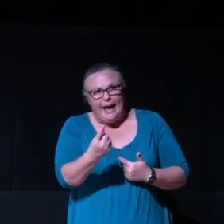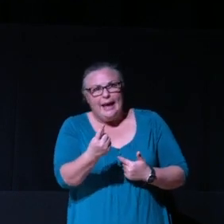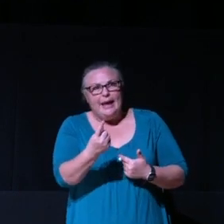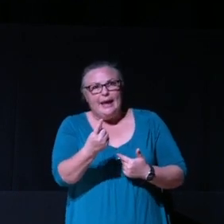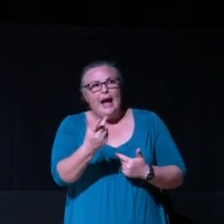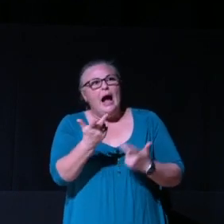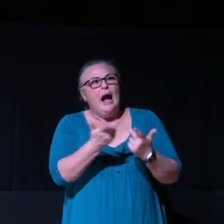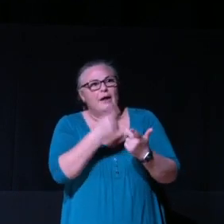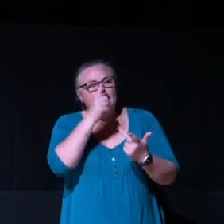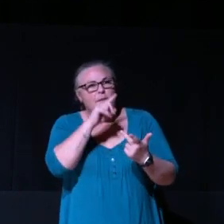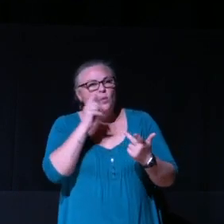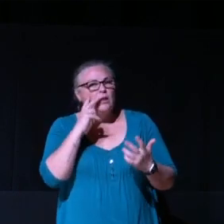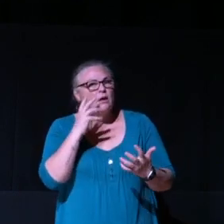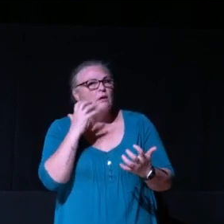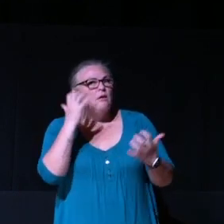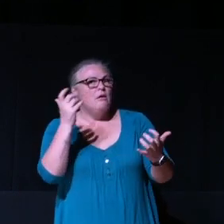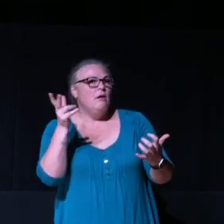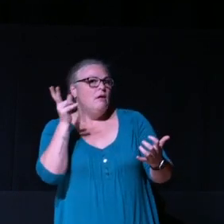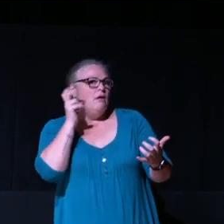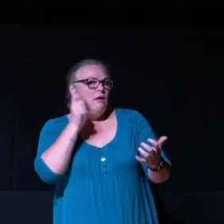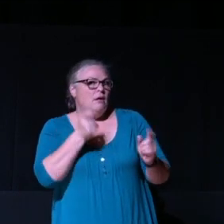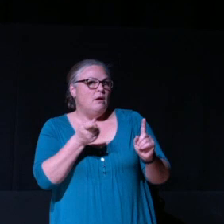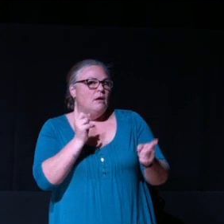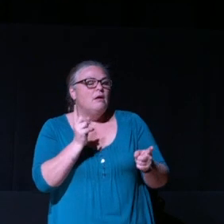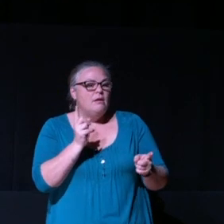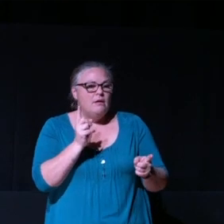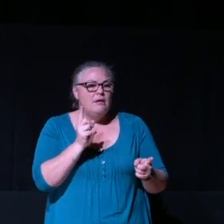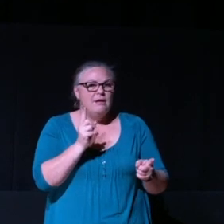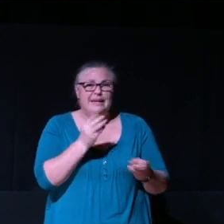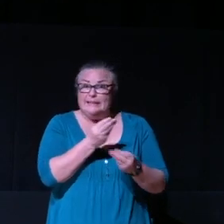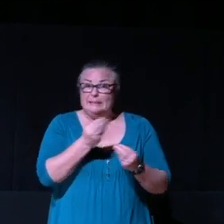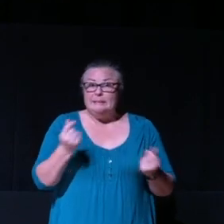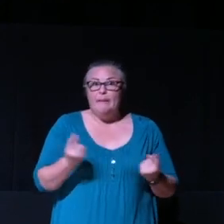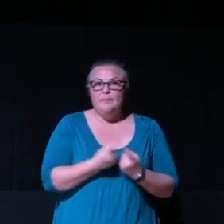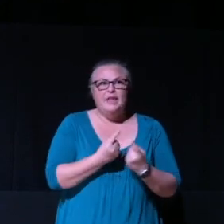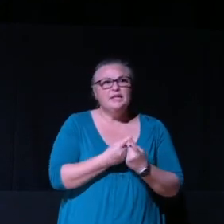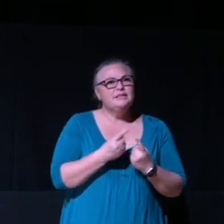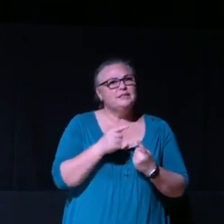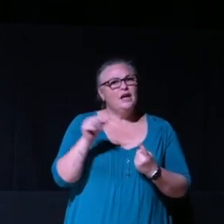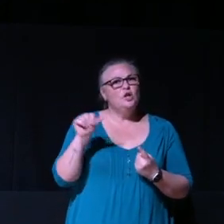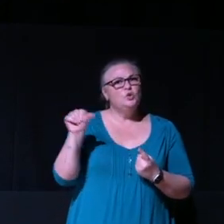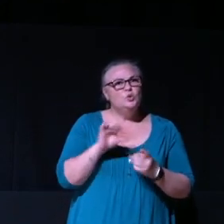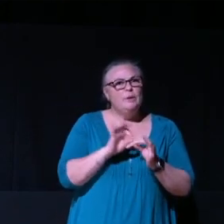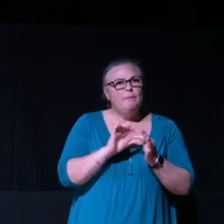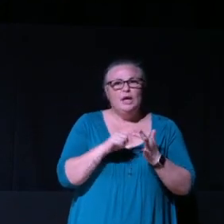So things can that are not meant for big audiences like that can get out and can get misinterpreted can be taken out of context.